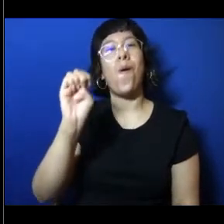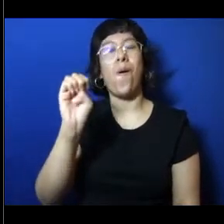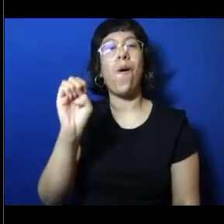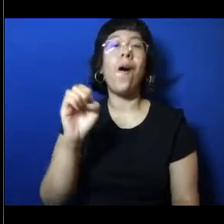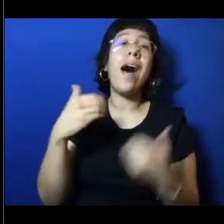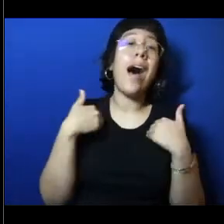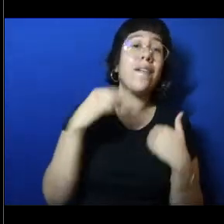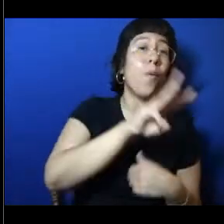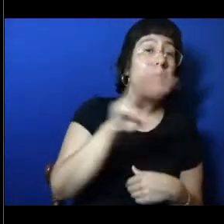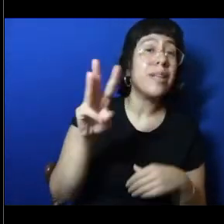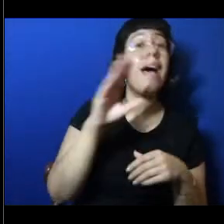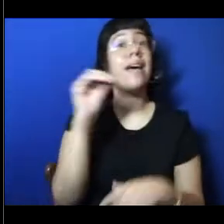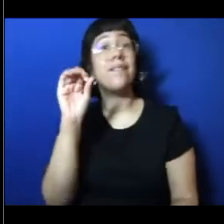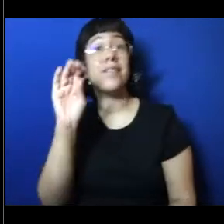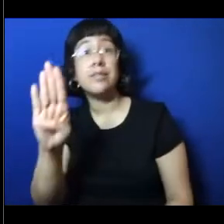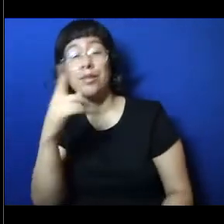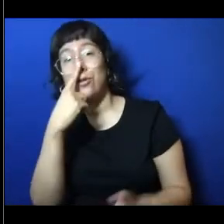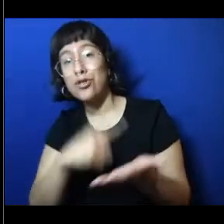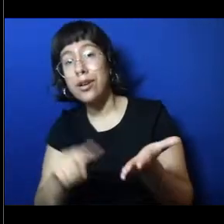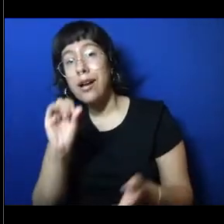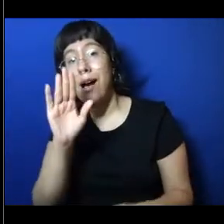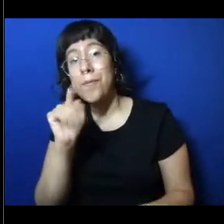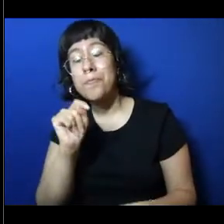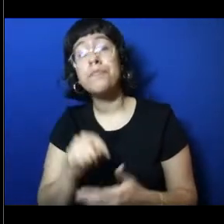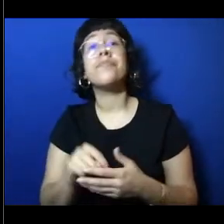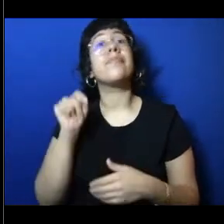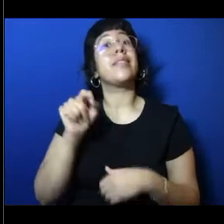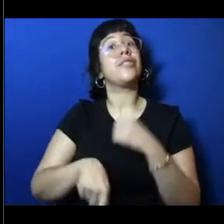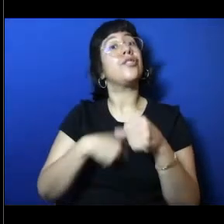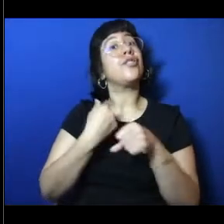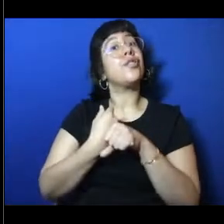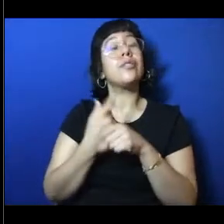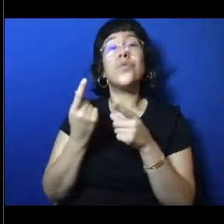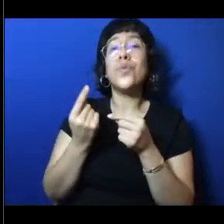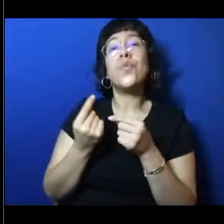This series is designed to help you get to know NOAA and some of our incredible experts.